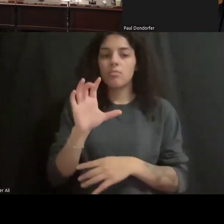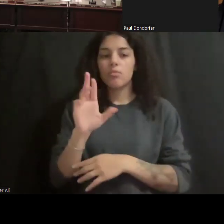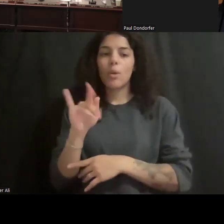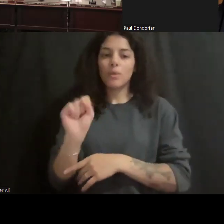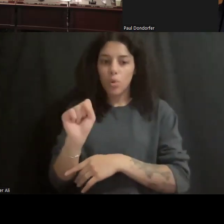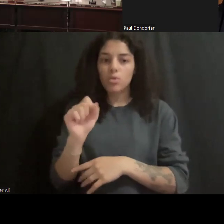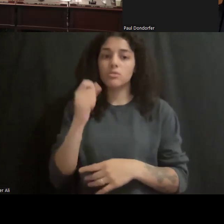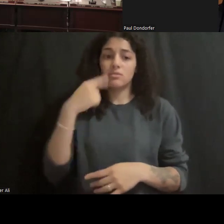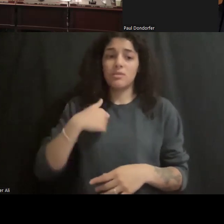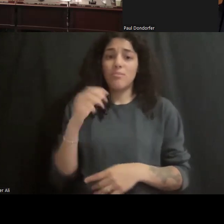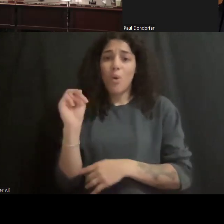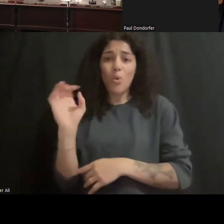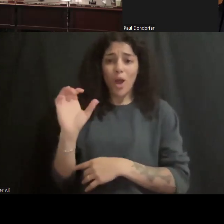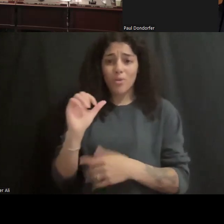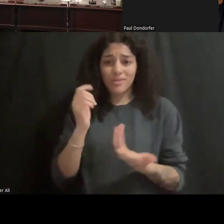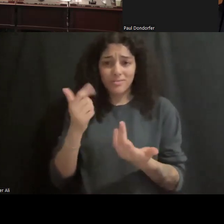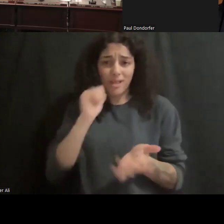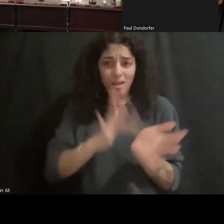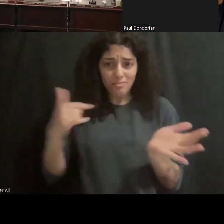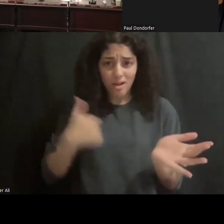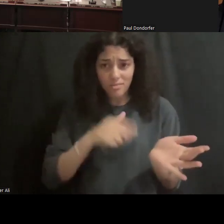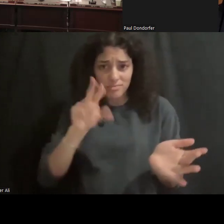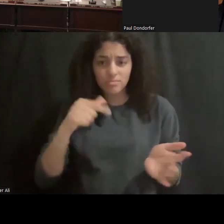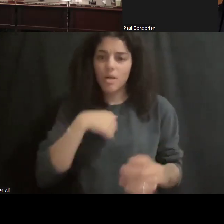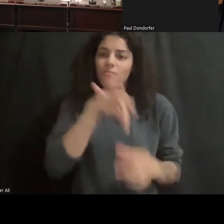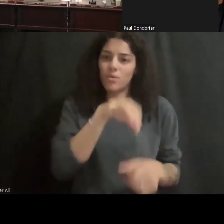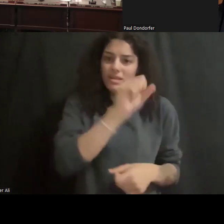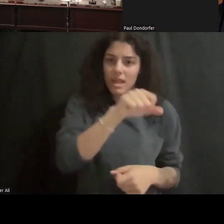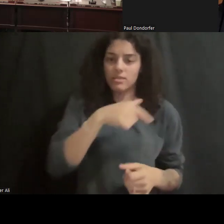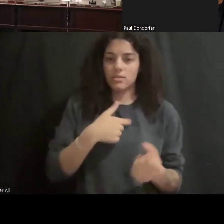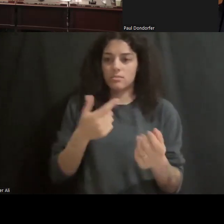caught I'm voting yes and I urge my colleagues to do the same Thank you Madam President I yield the